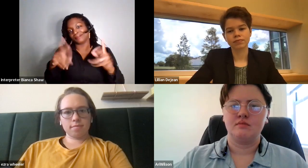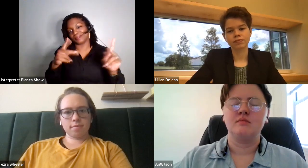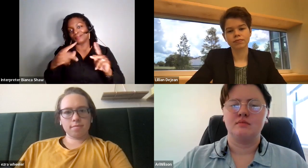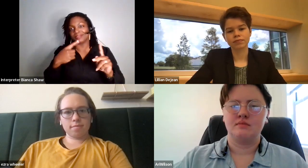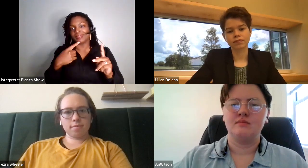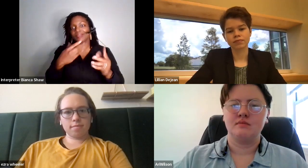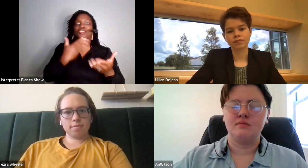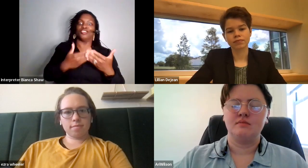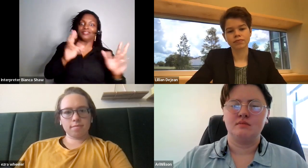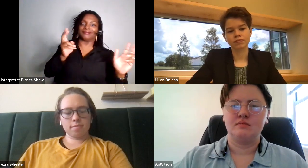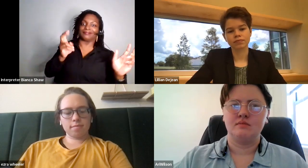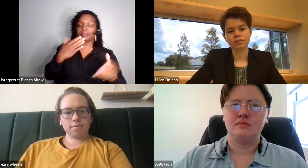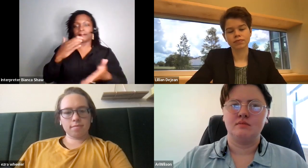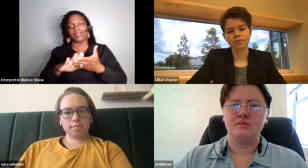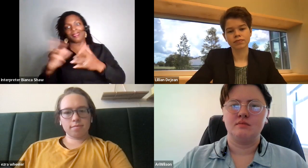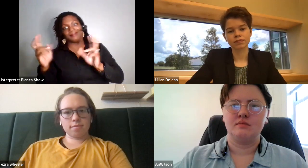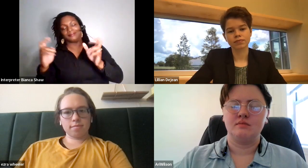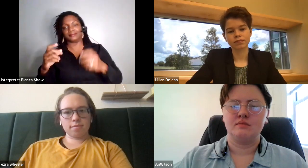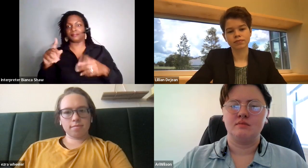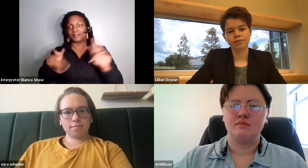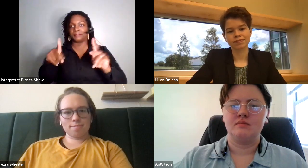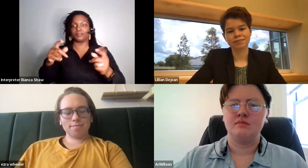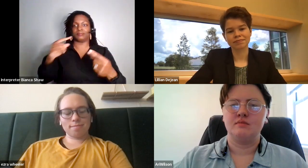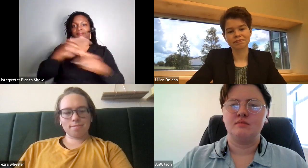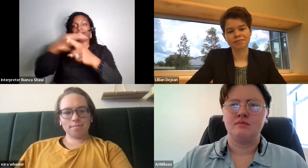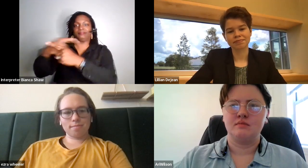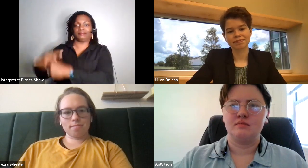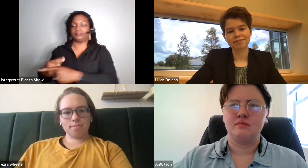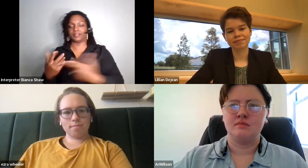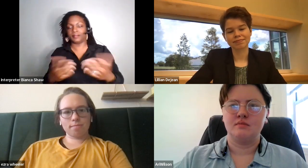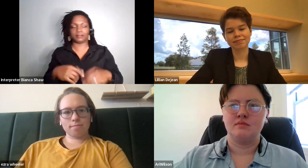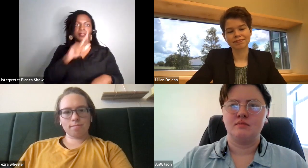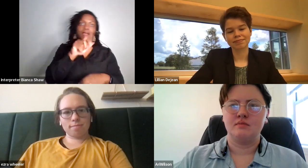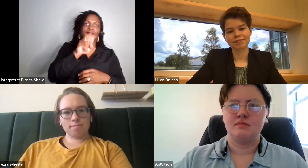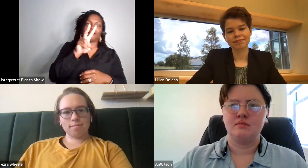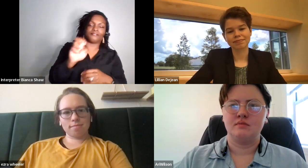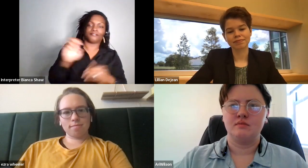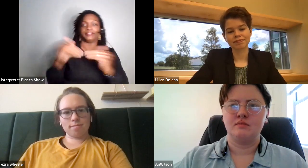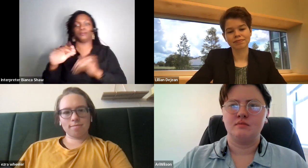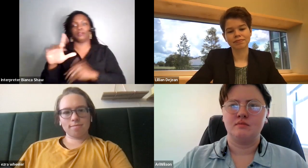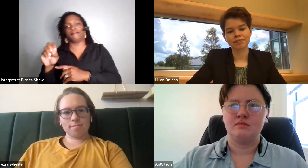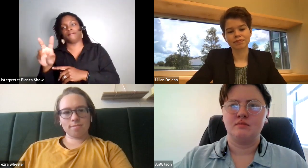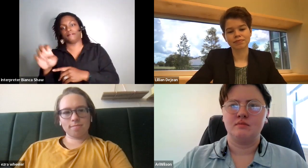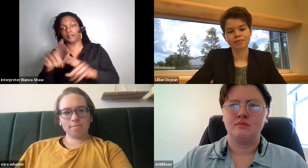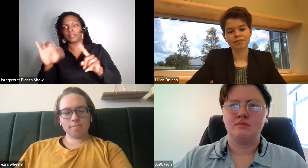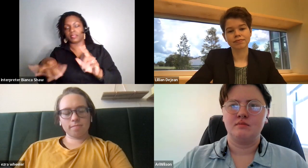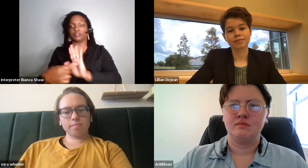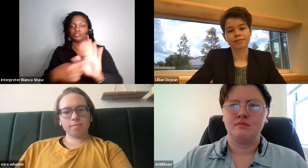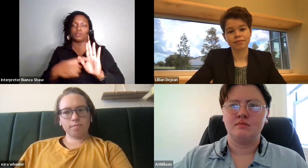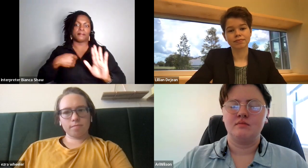But I think that just pretty much. You know. Love is love, you know. But coming out is this that's definitely a a process it's a it's a weight.